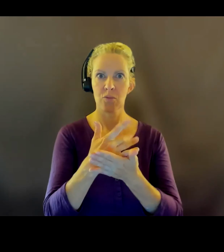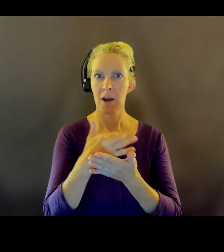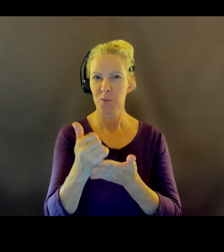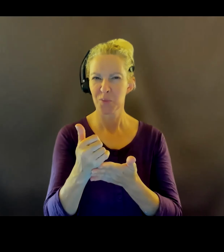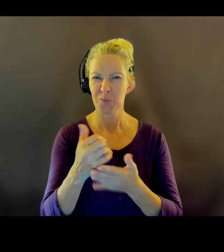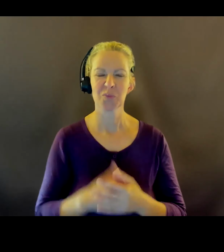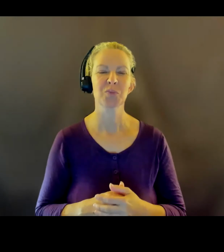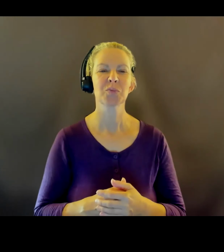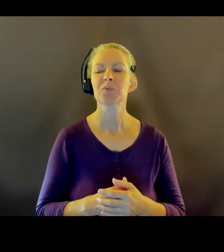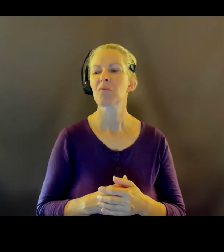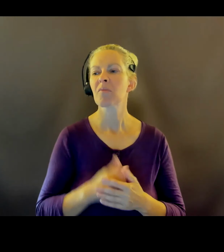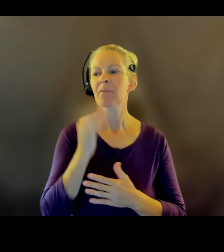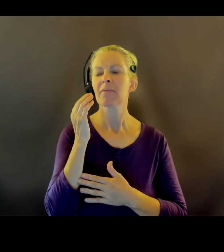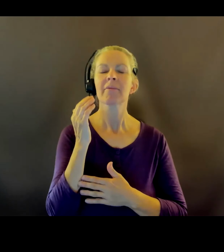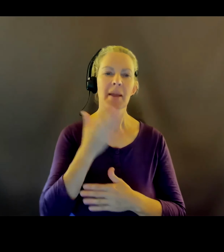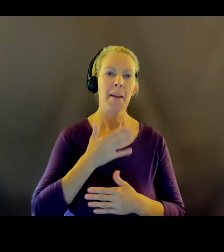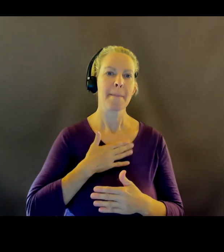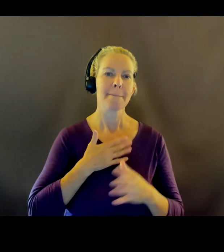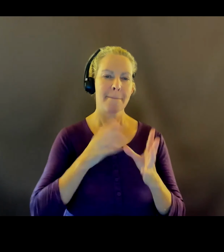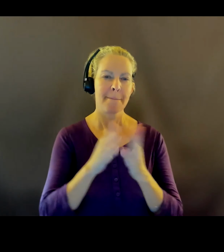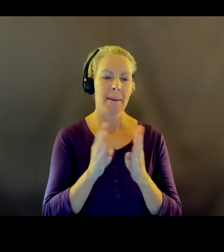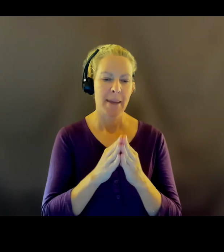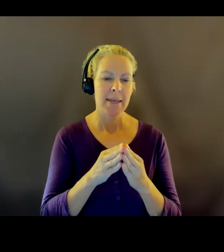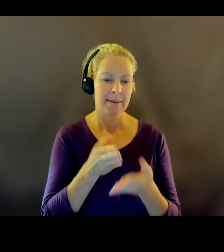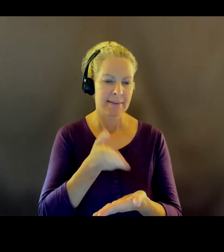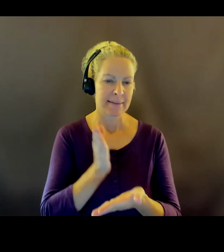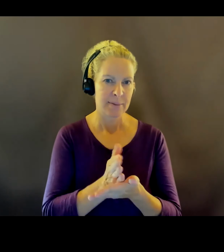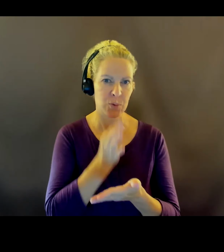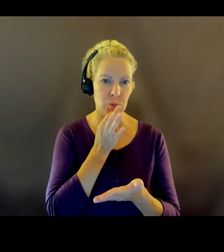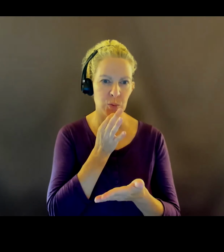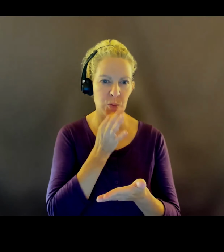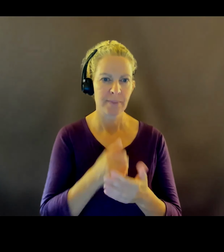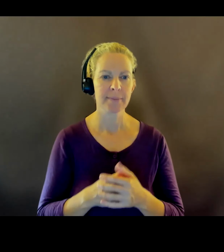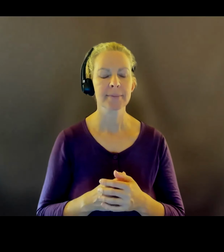I just want to quickly wrap up with that document again.